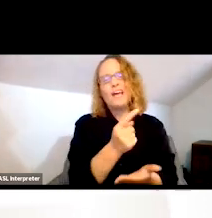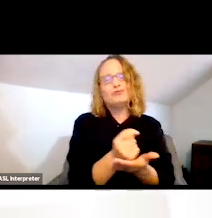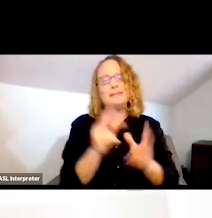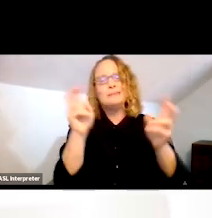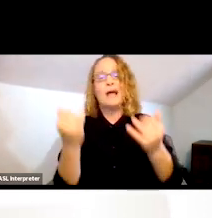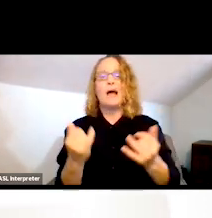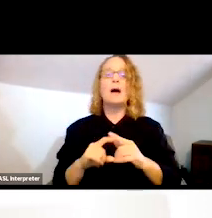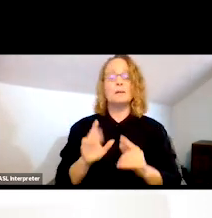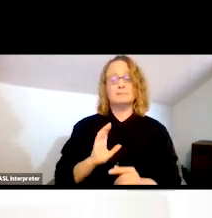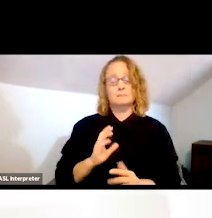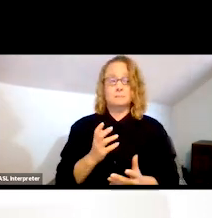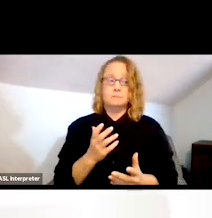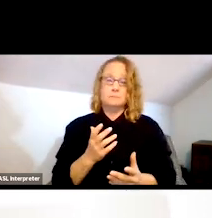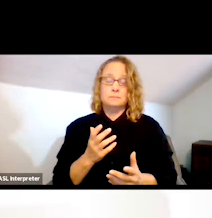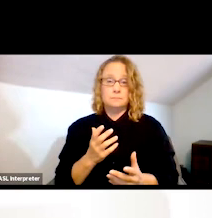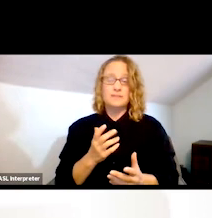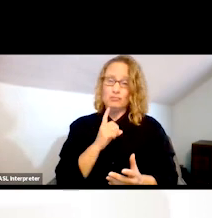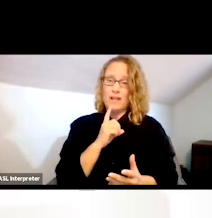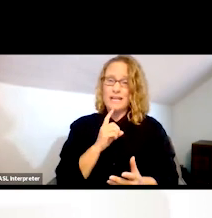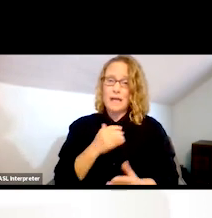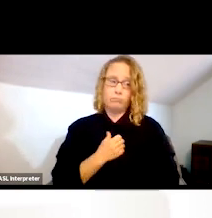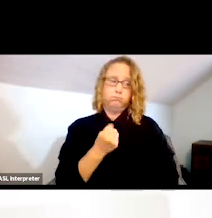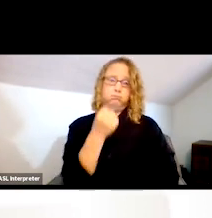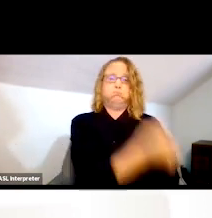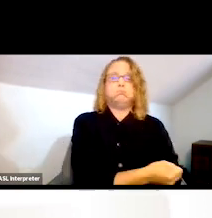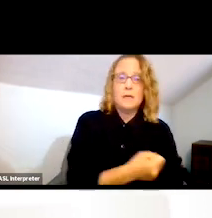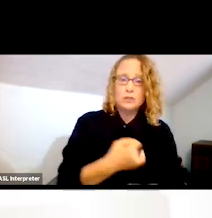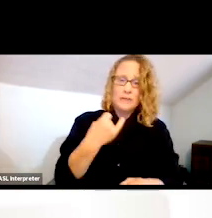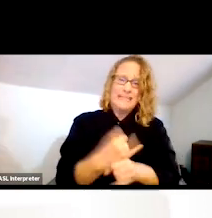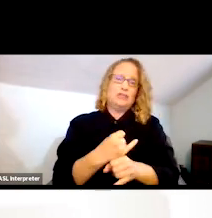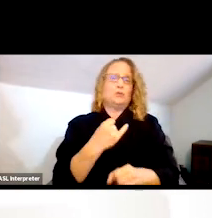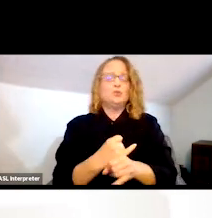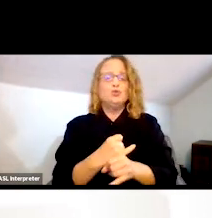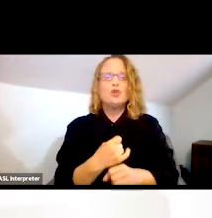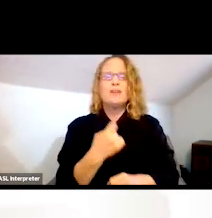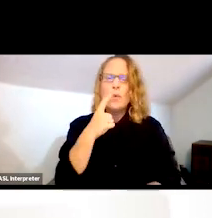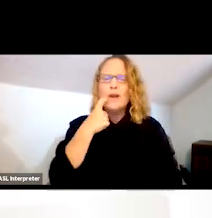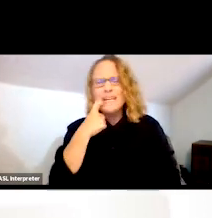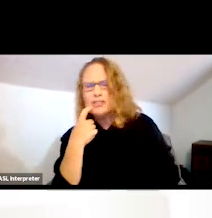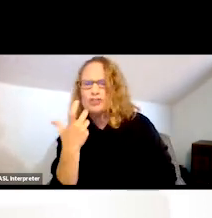over 20 years, in and out of prison, in and out of... If I wasn't in prison, I was in a mental institution.